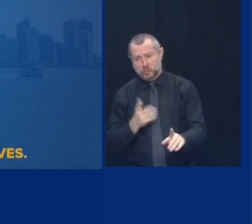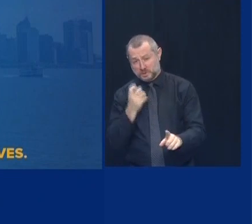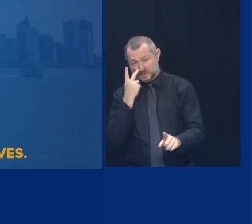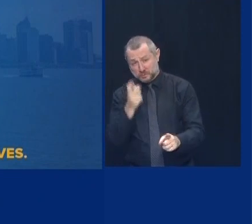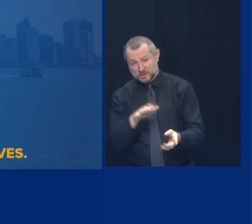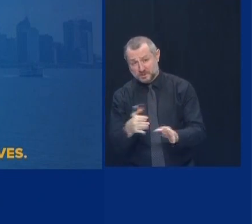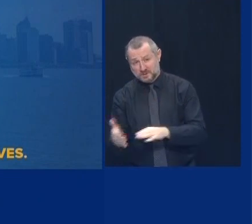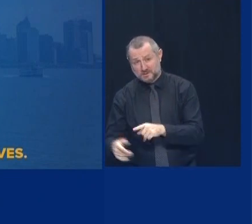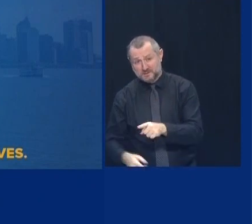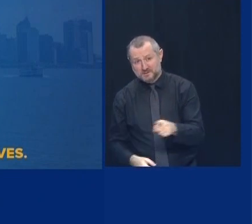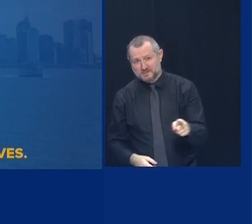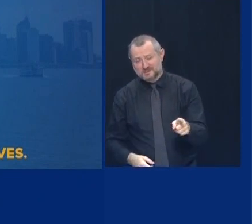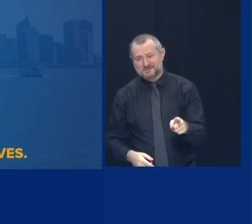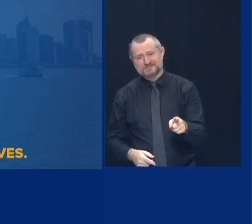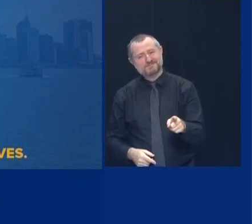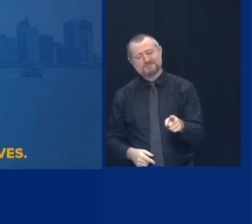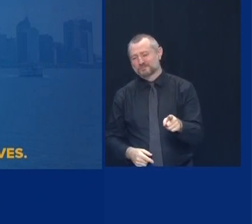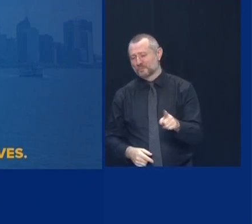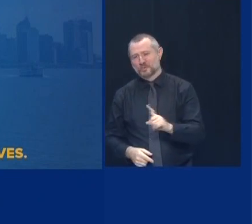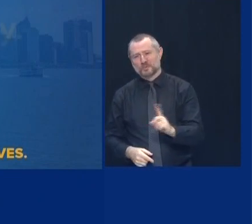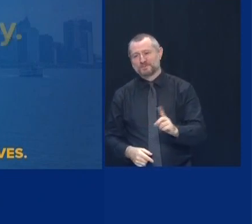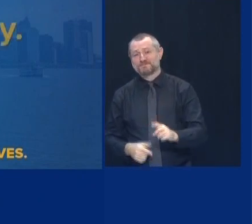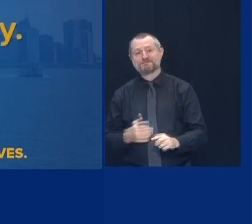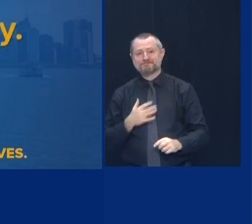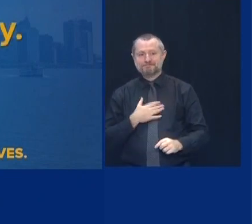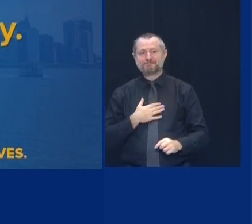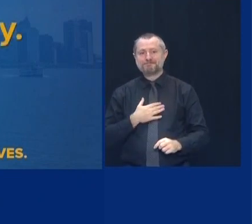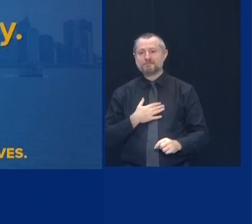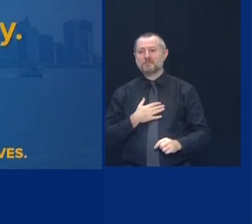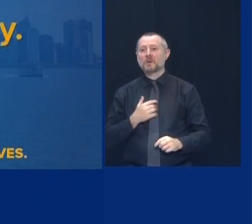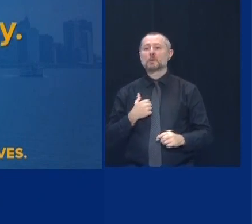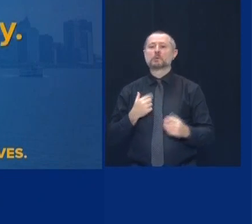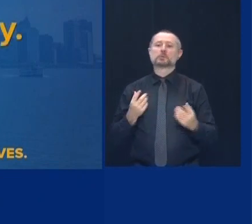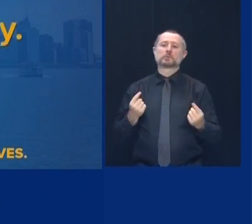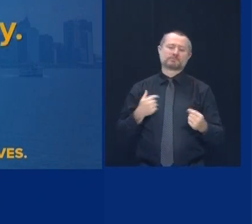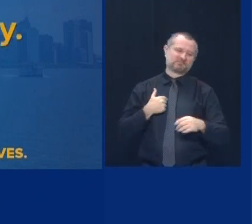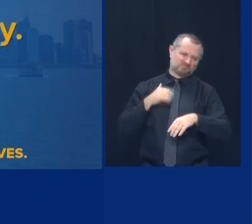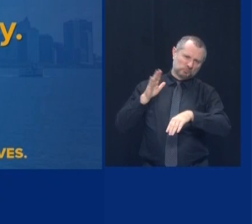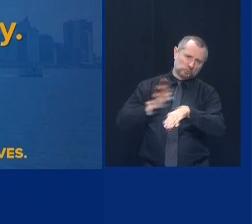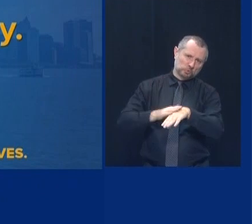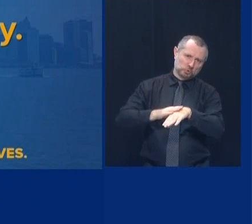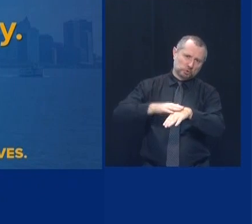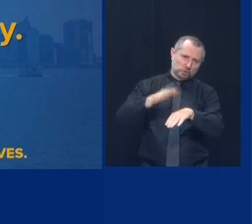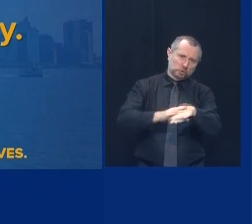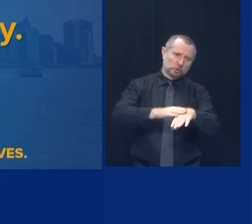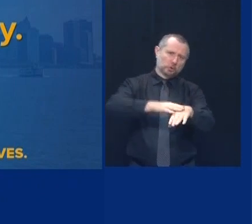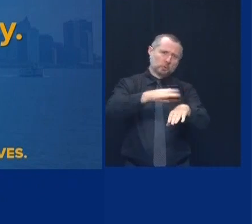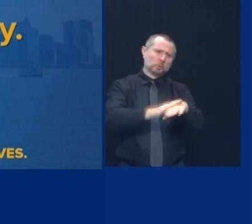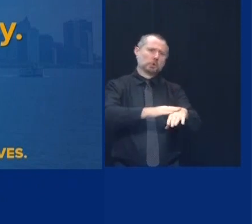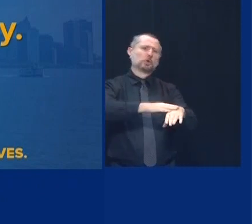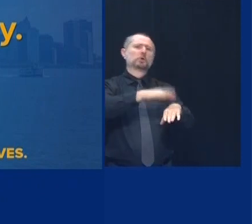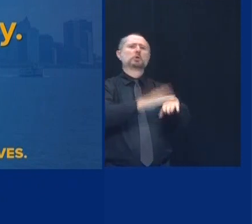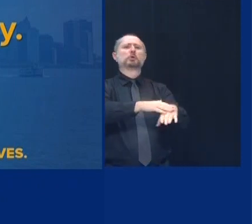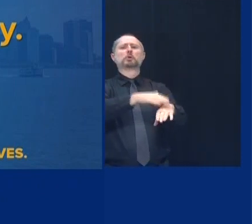UNLESS YOU ARE CASUAL OF HUMAN EVEN IF YOU SAY I DON'T CARE ABOUT THE ECONOMY OR THE HOSPITALS.t( PEOPLE WILL DIE.